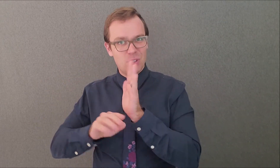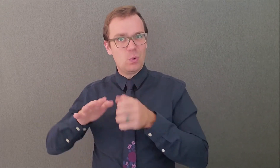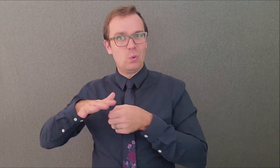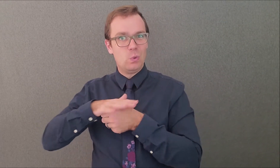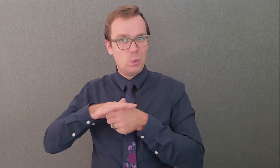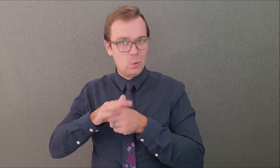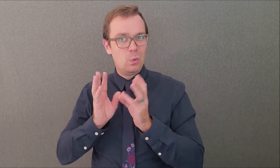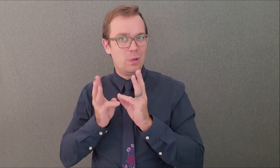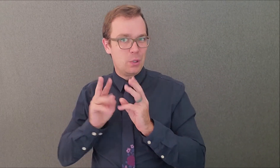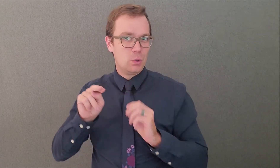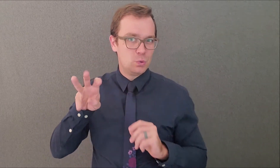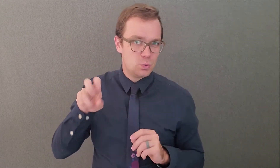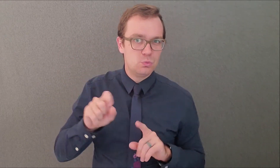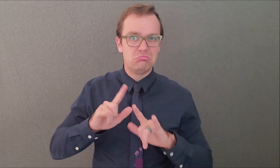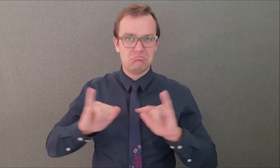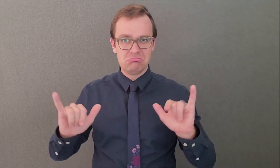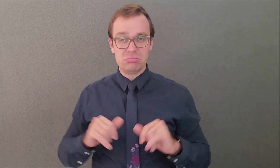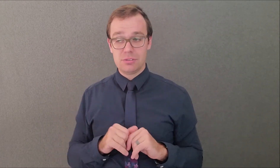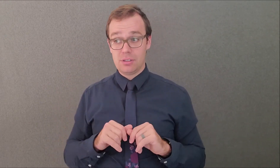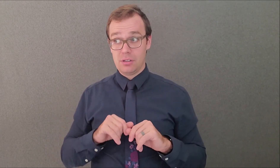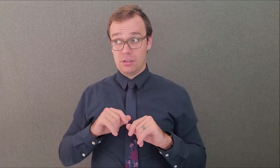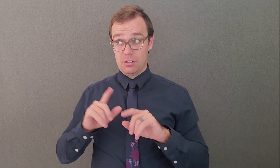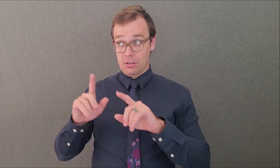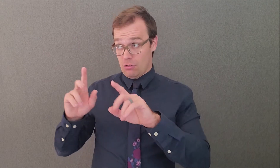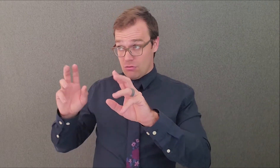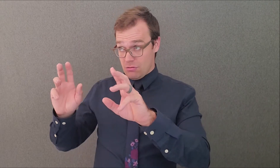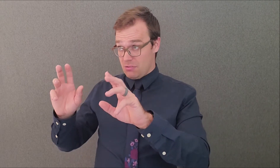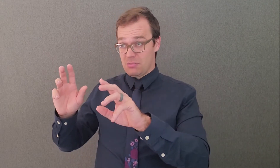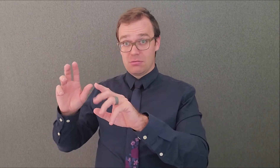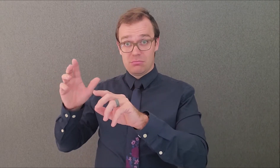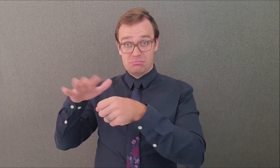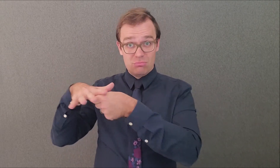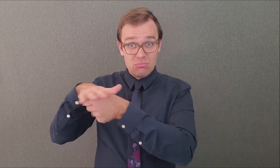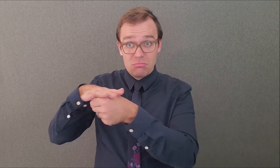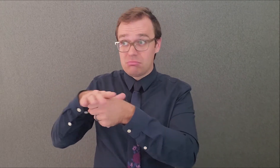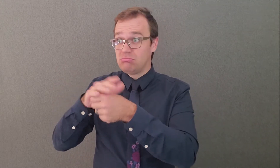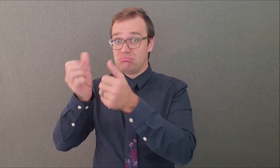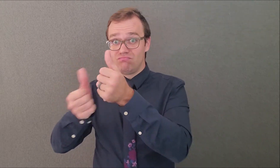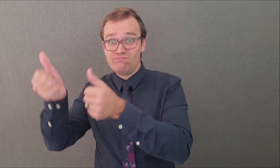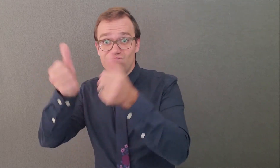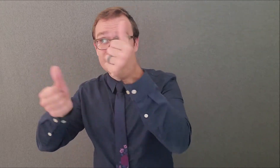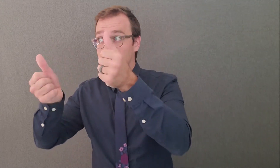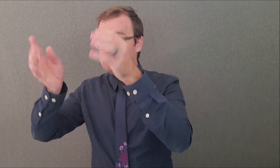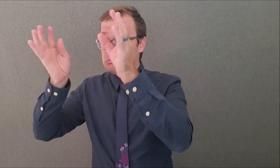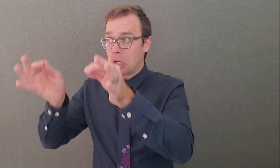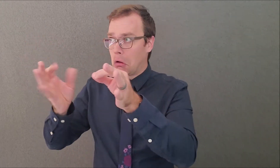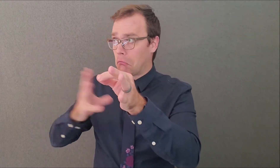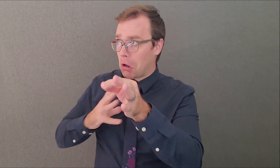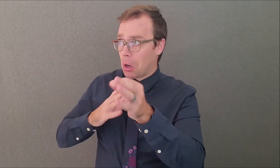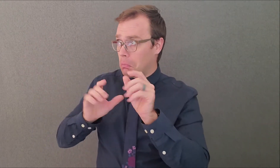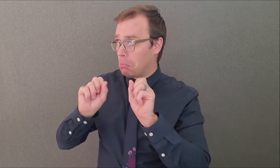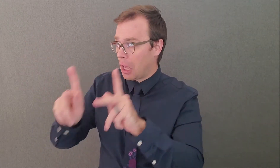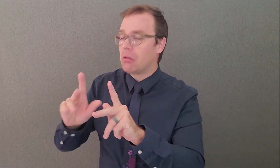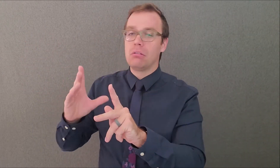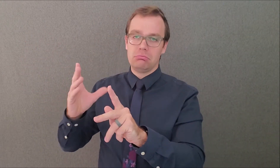Return home only when authorities indicate it is safe. Roads may still be closed because they